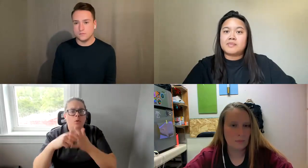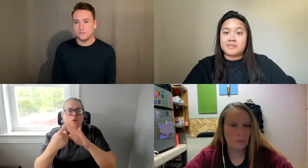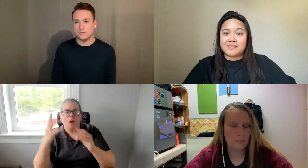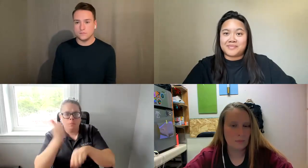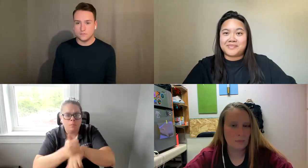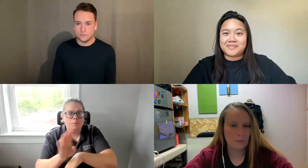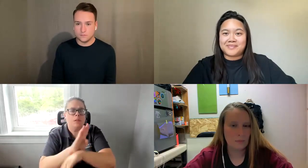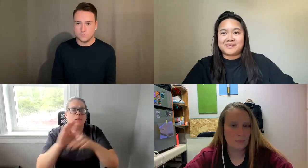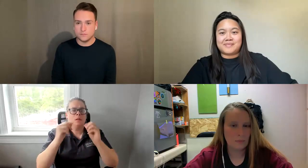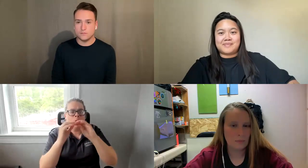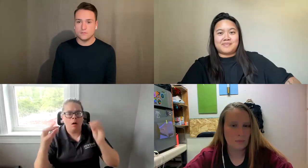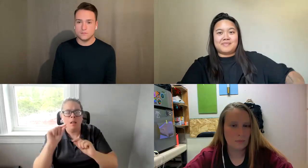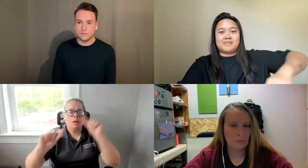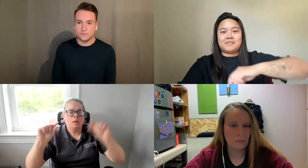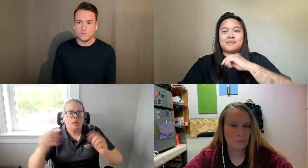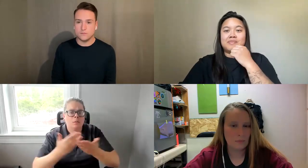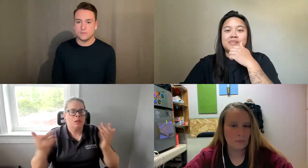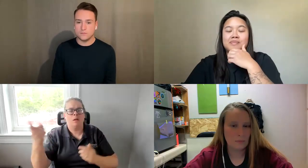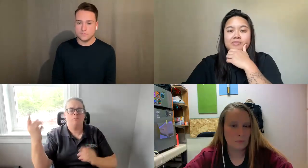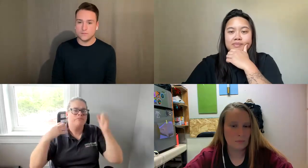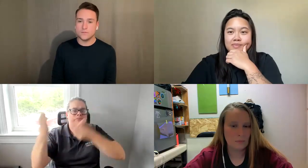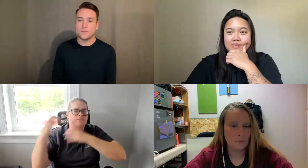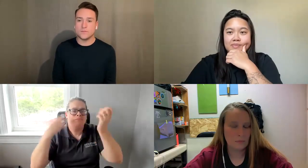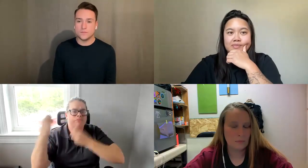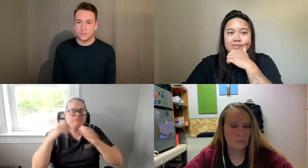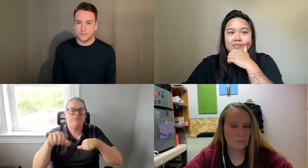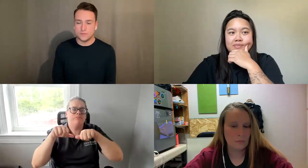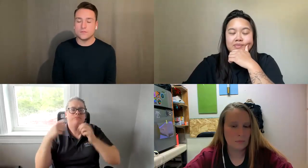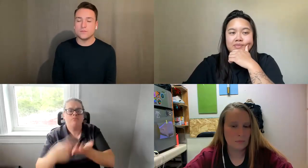I can ask for help with anything for setting up my business, these little things I needed.